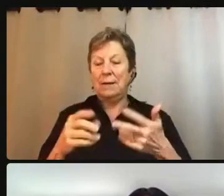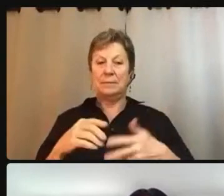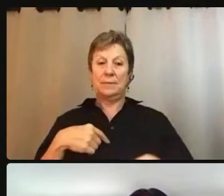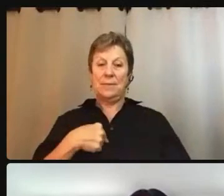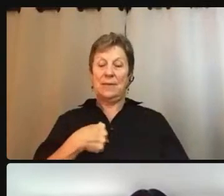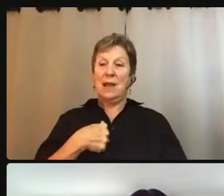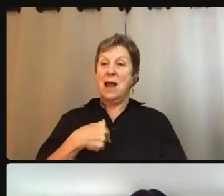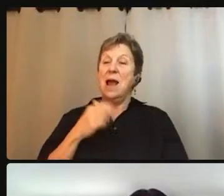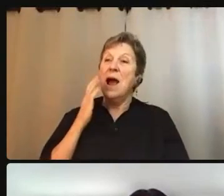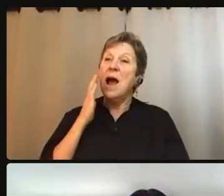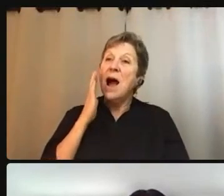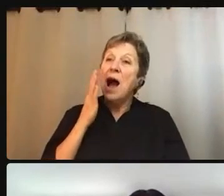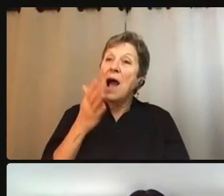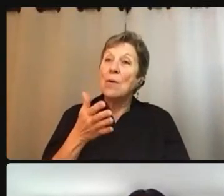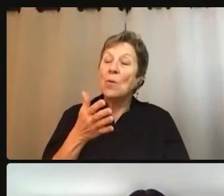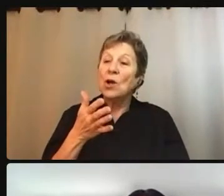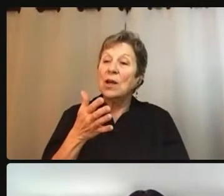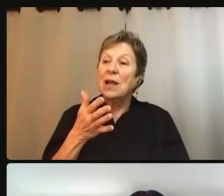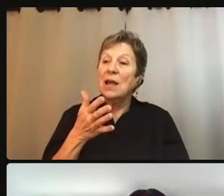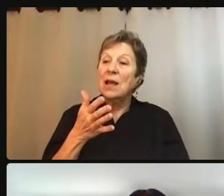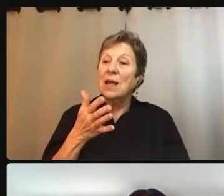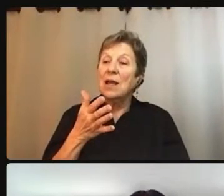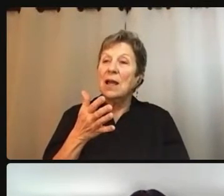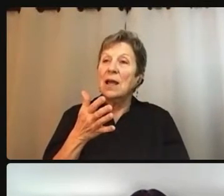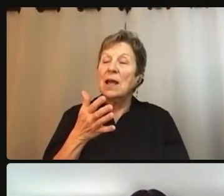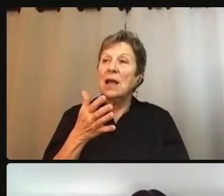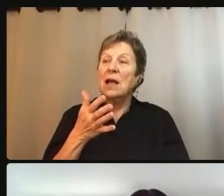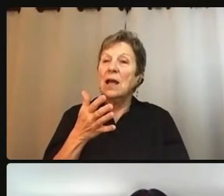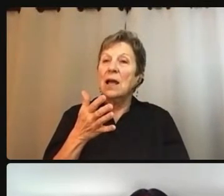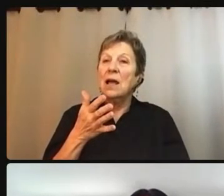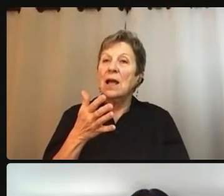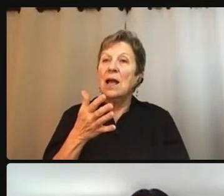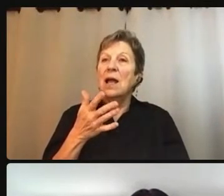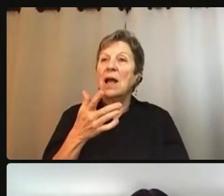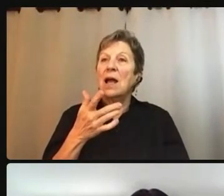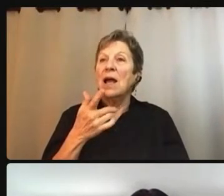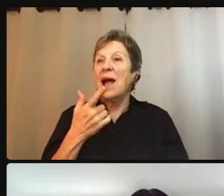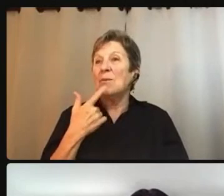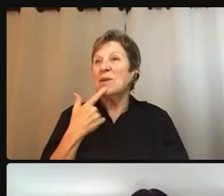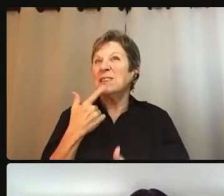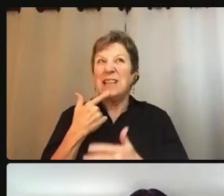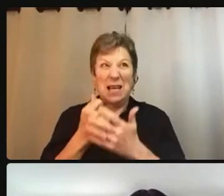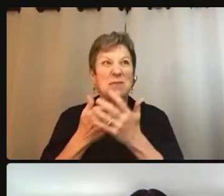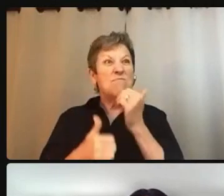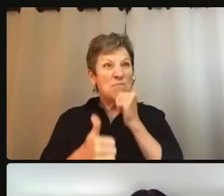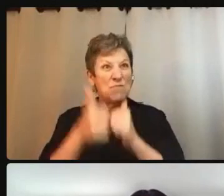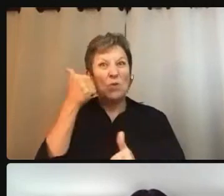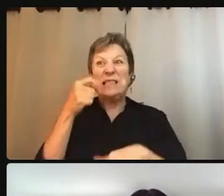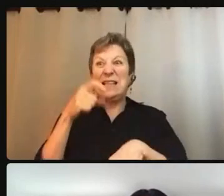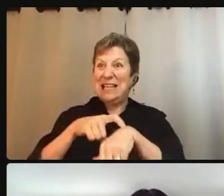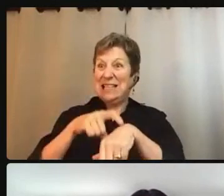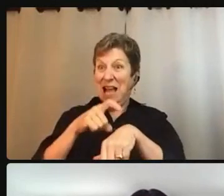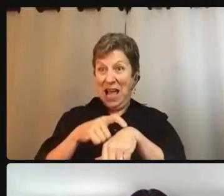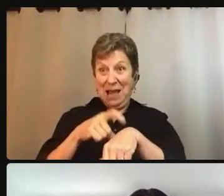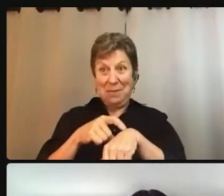THE WHAT THE SUBJECT IS AND